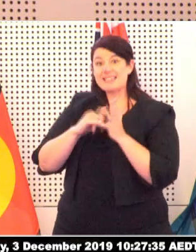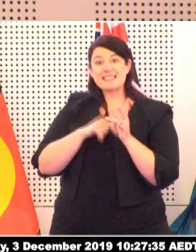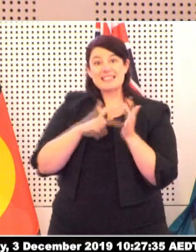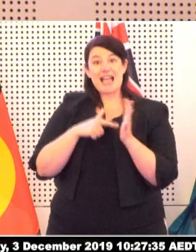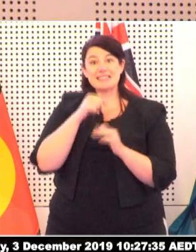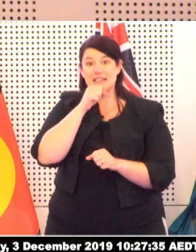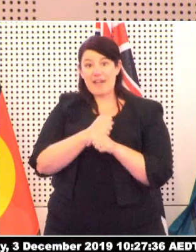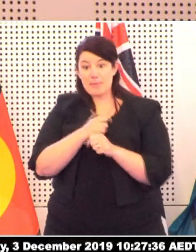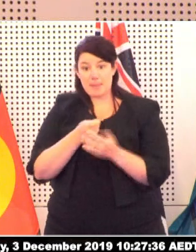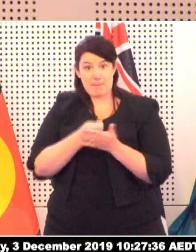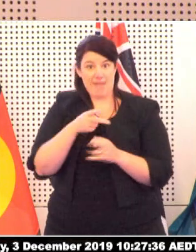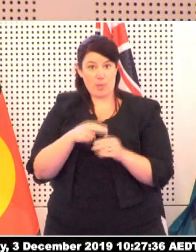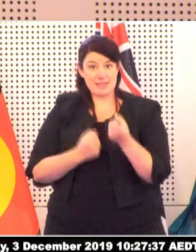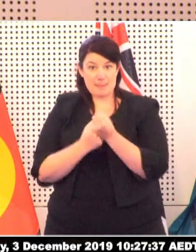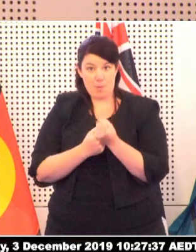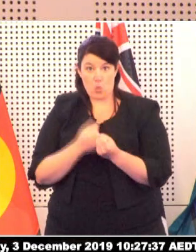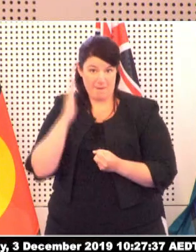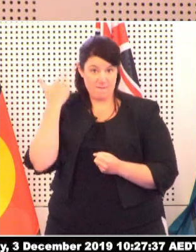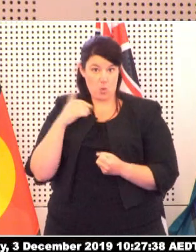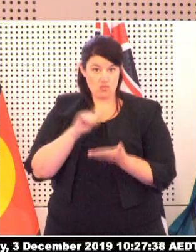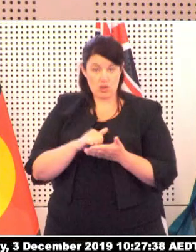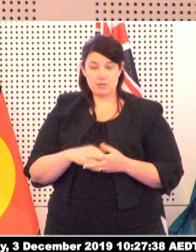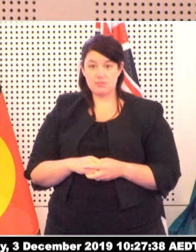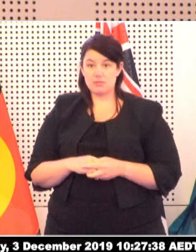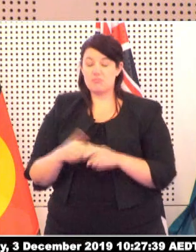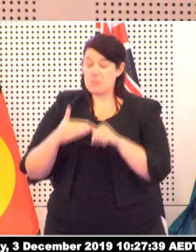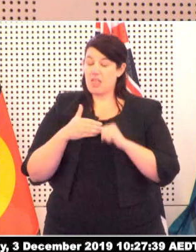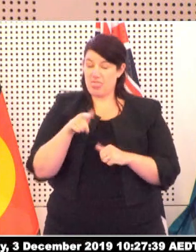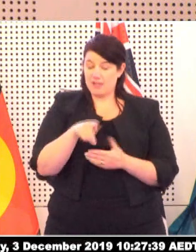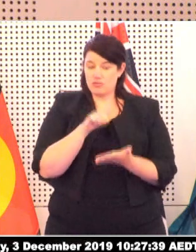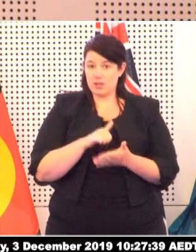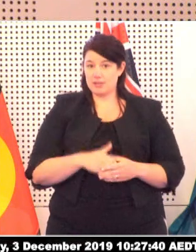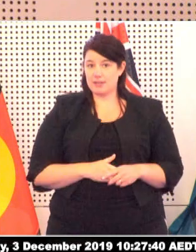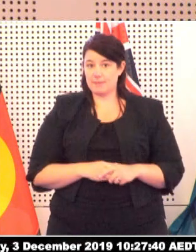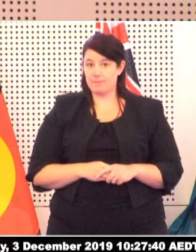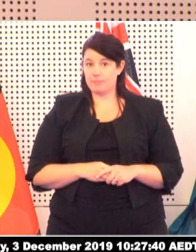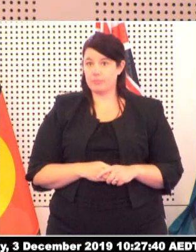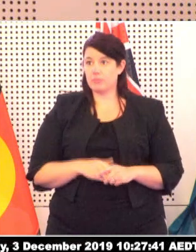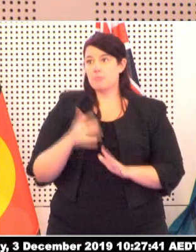For the most part, yes, that’s right. Is it implicit in what you say that the ideal would be one